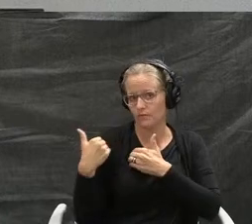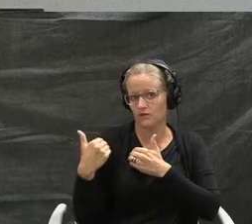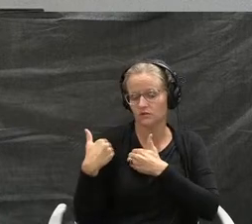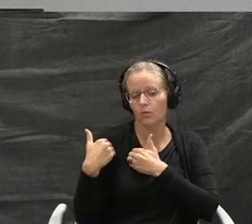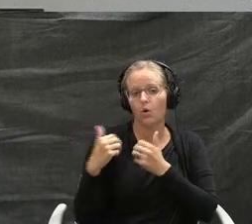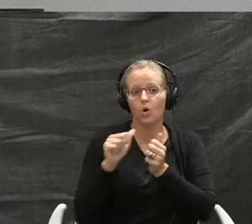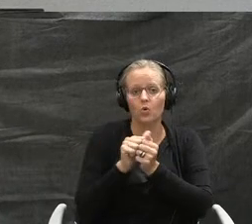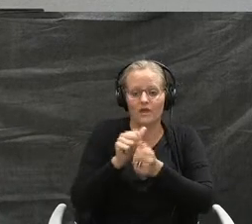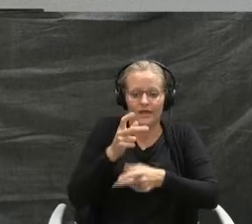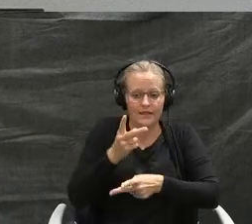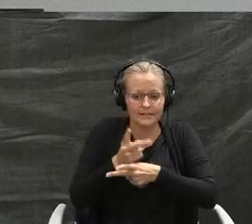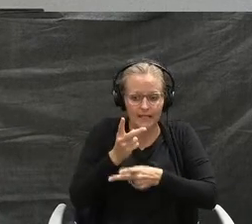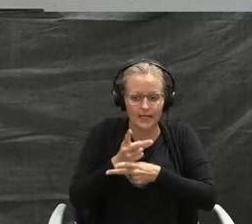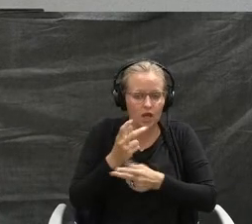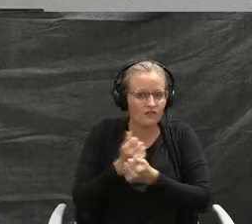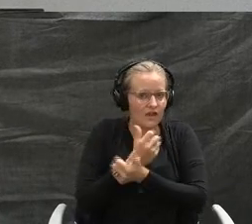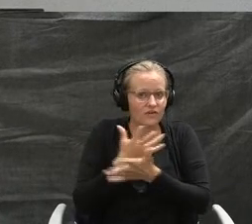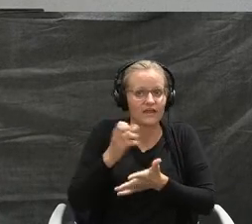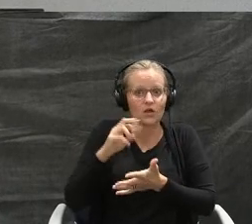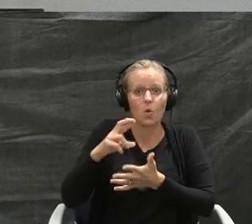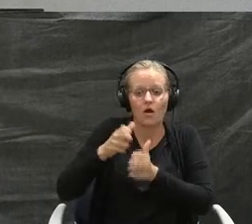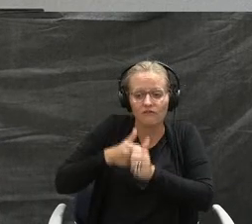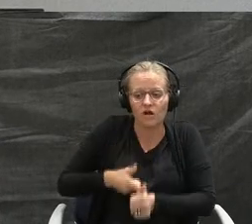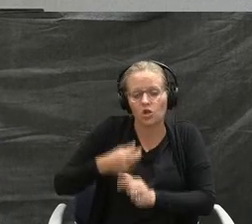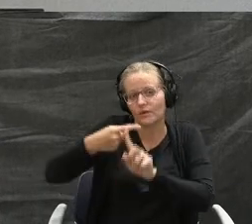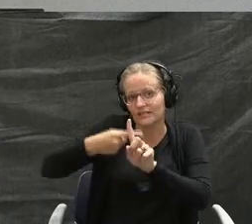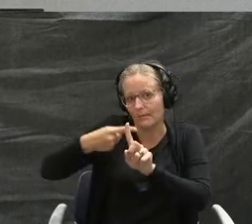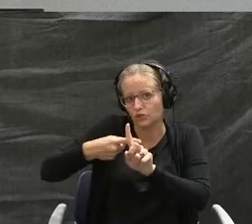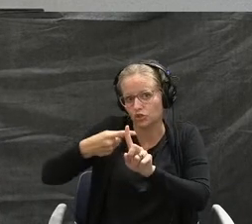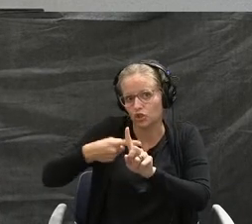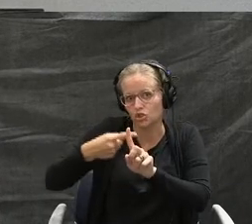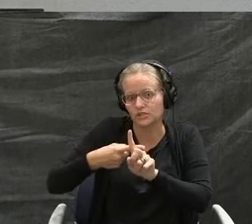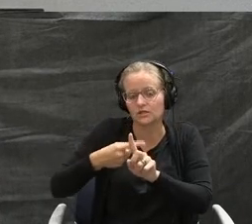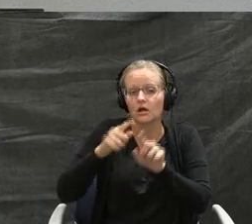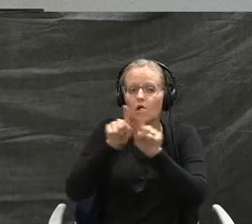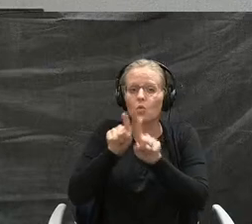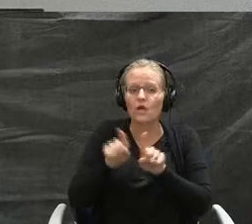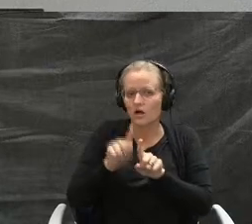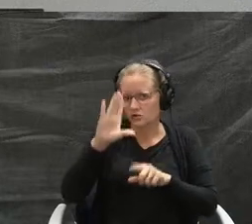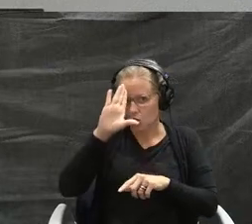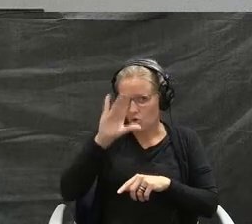also know that there has to be a. You know it's not just a